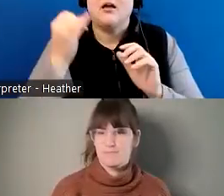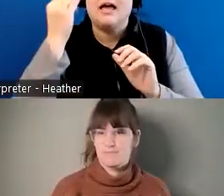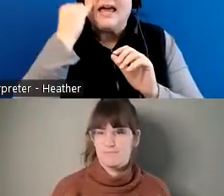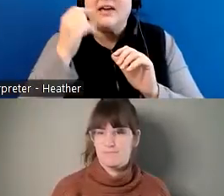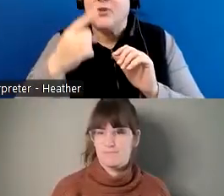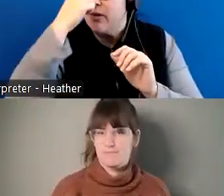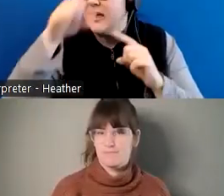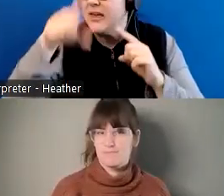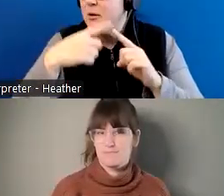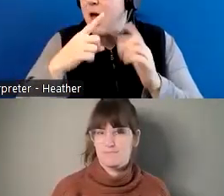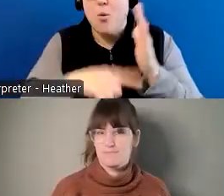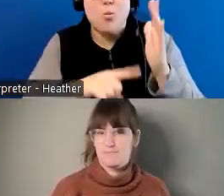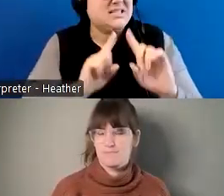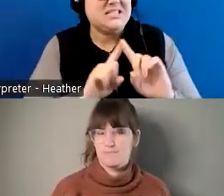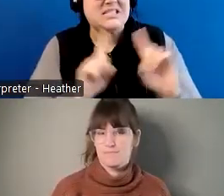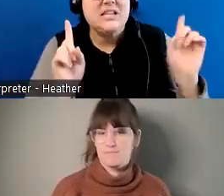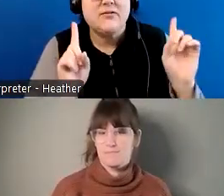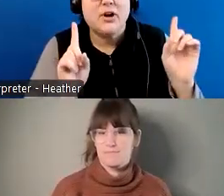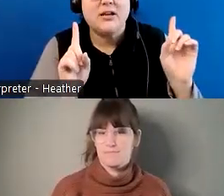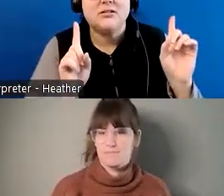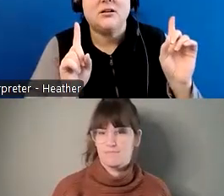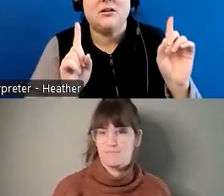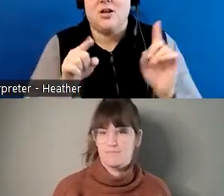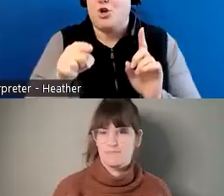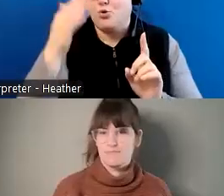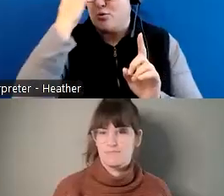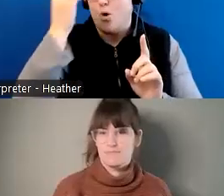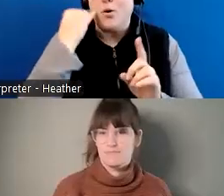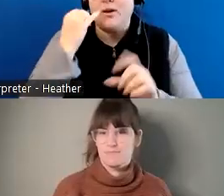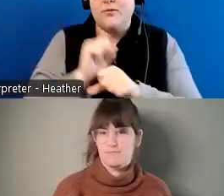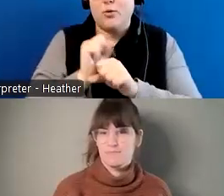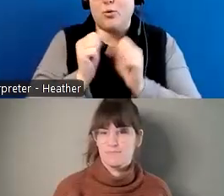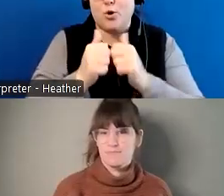we what are we trying to guide us many of you who work with me know I like pathy statements